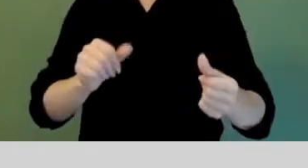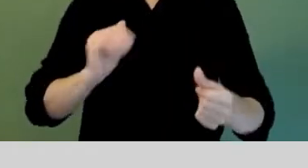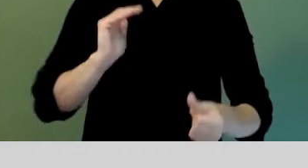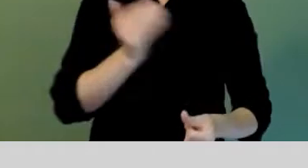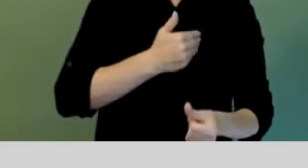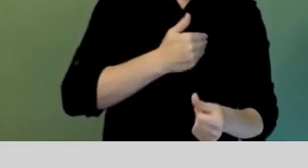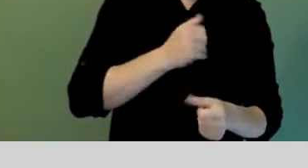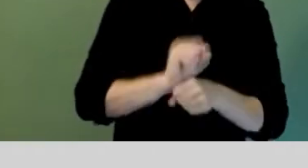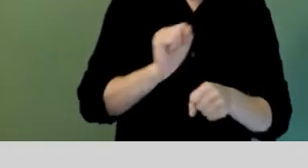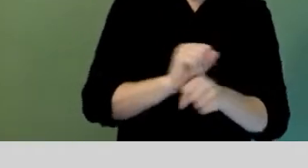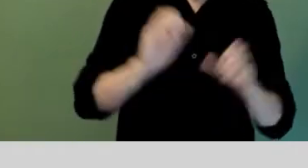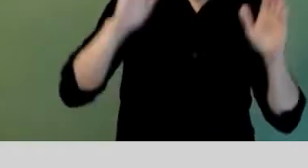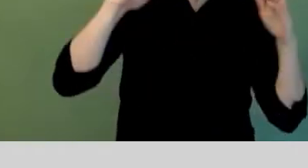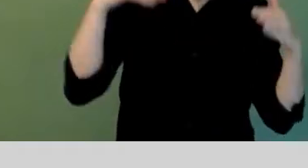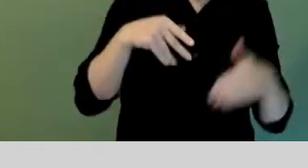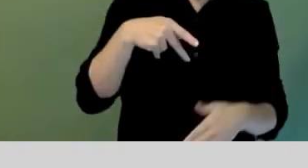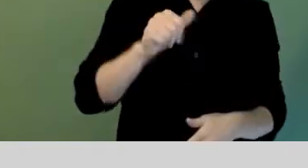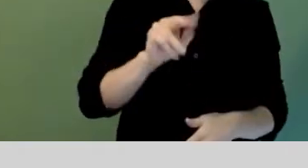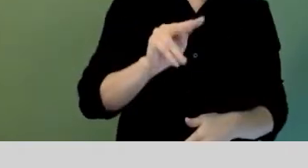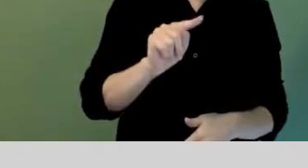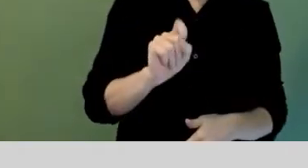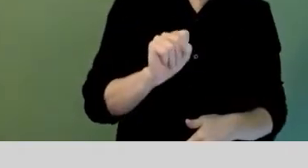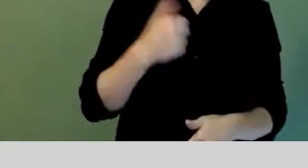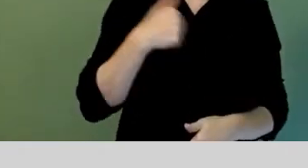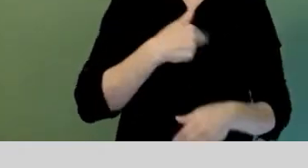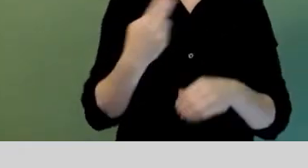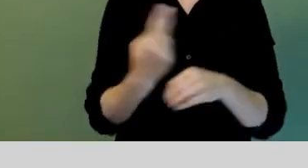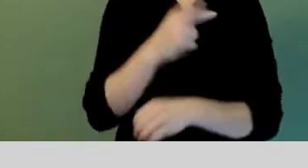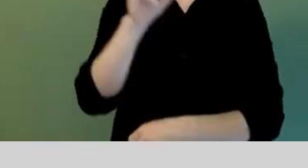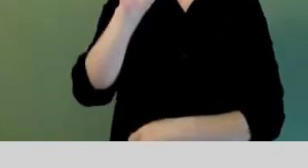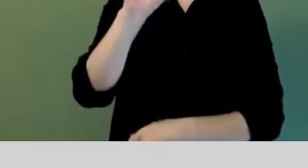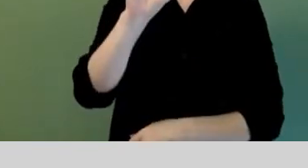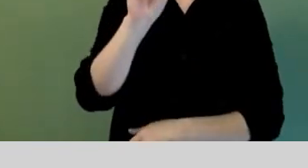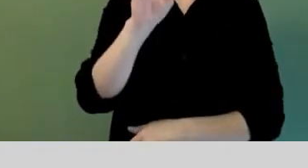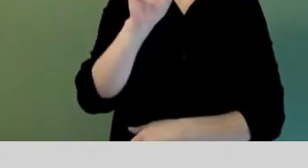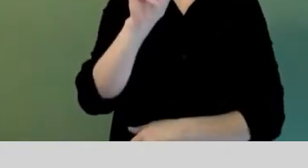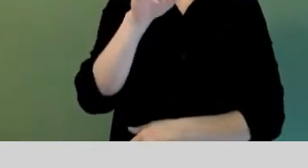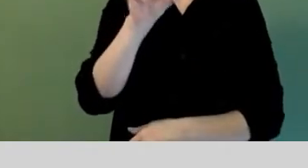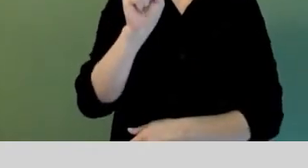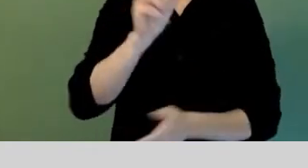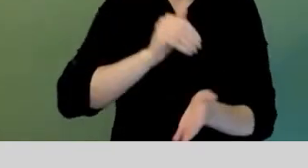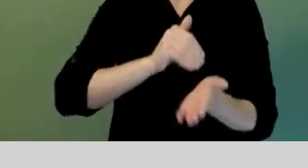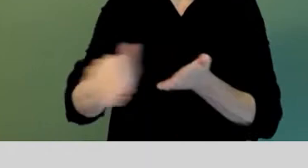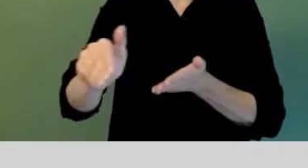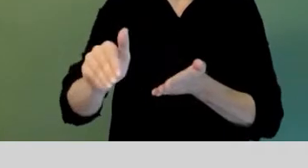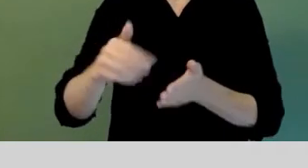and I'm gonna get to that at the end of this talk. But first, a really quick recap